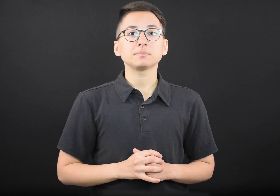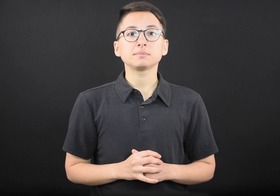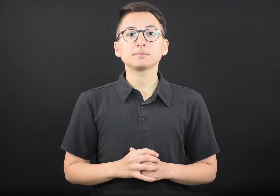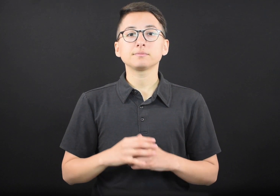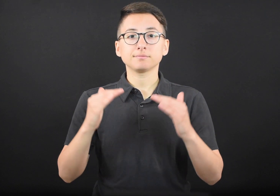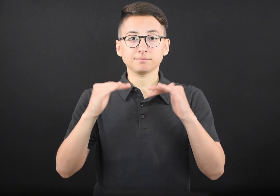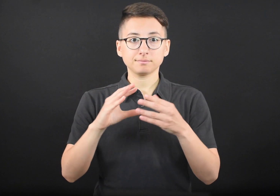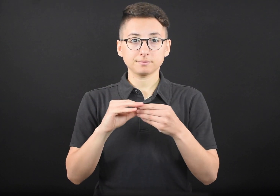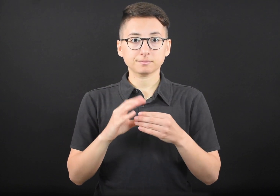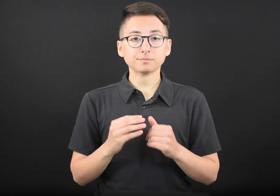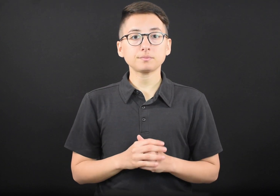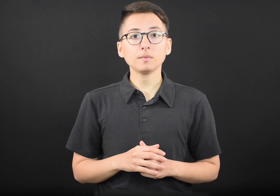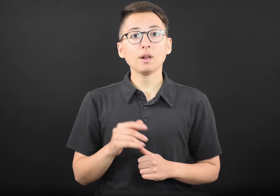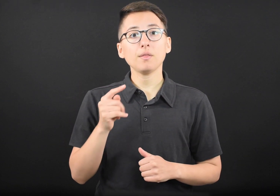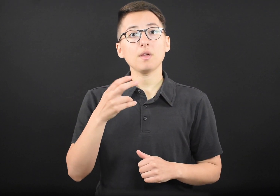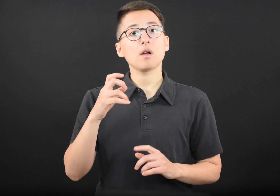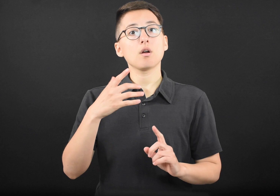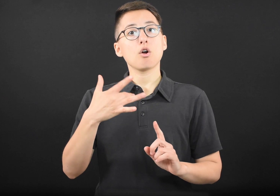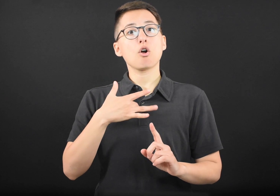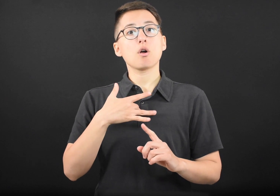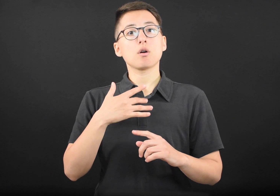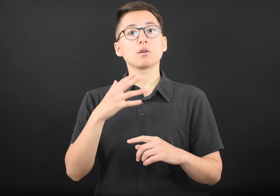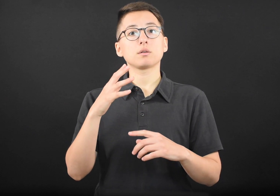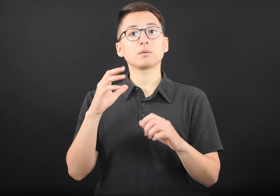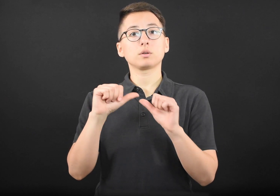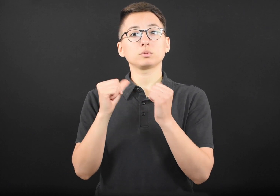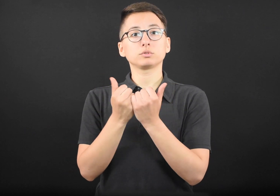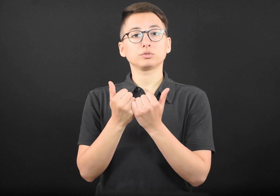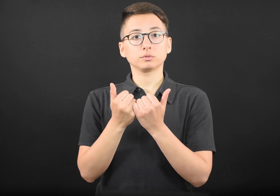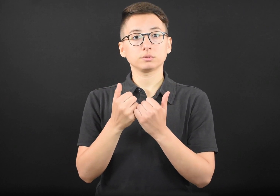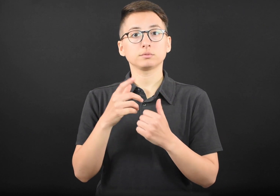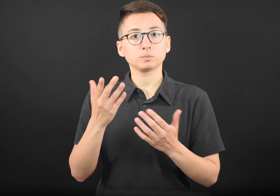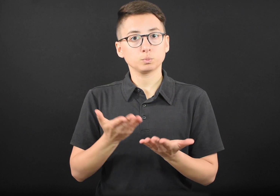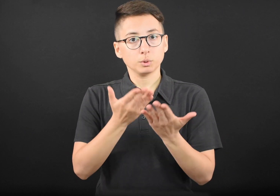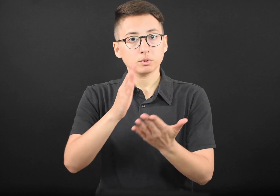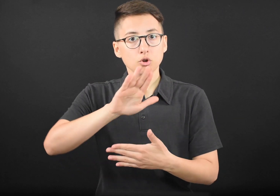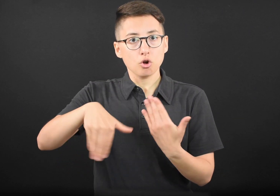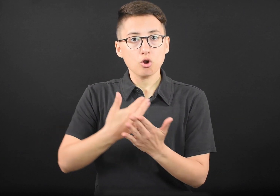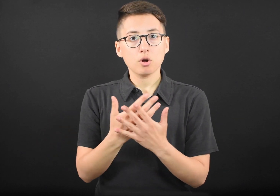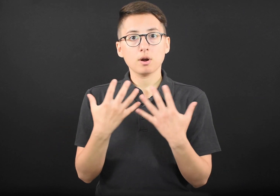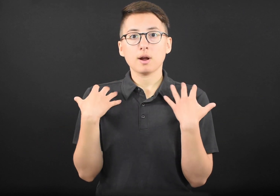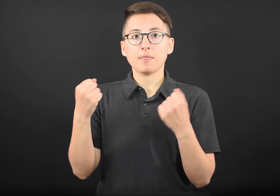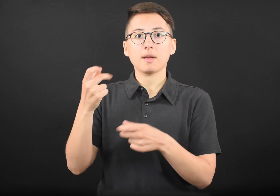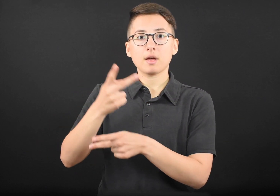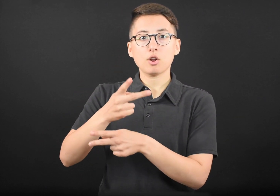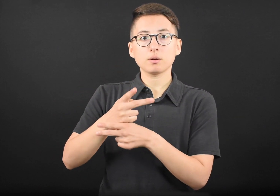“The American Heart Association recommends all health care professionals be aware of